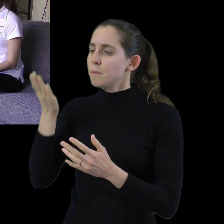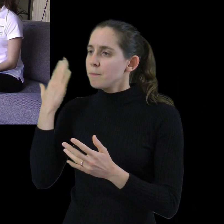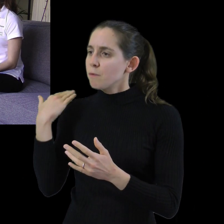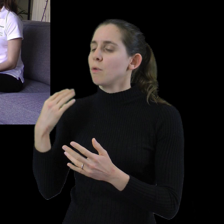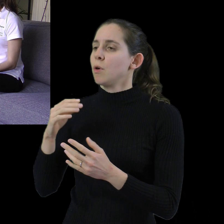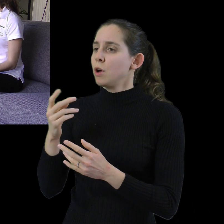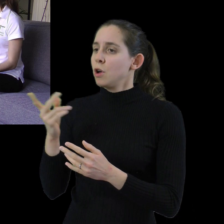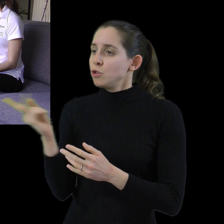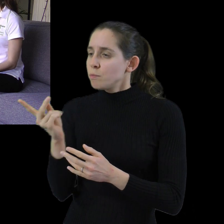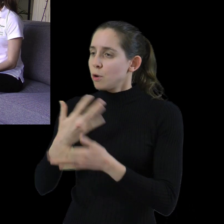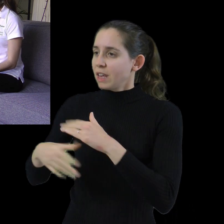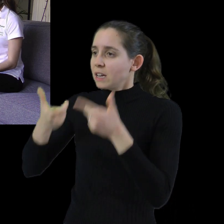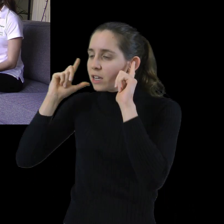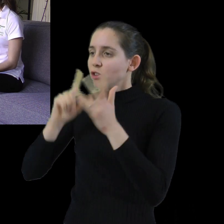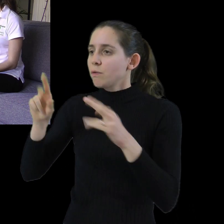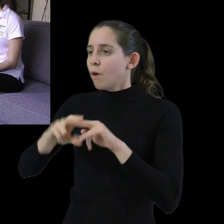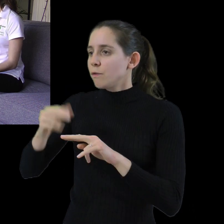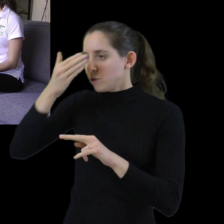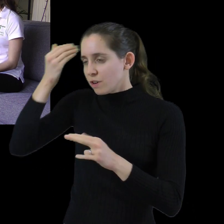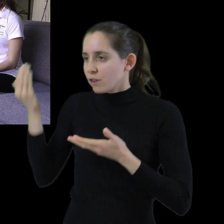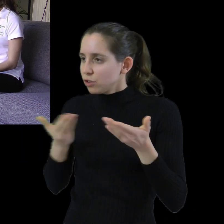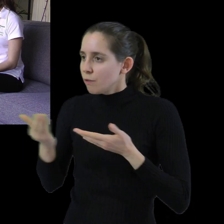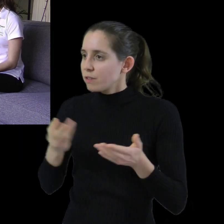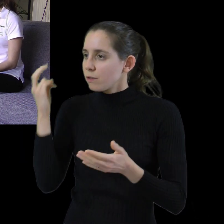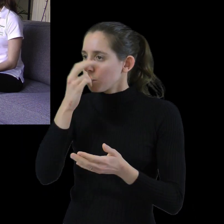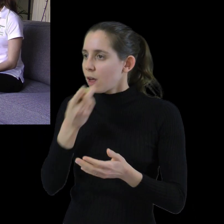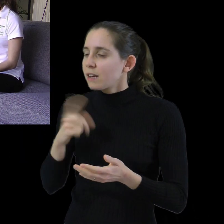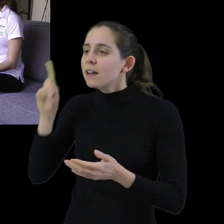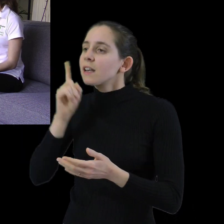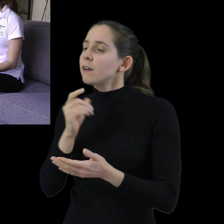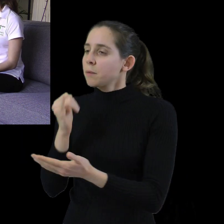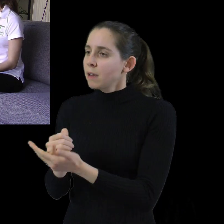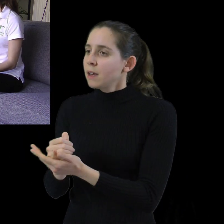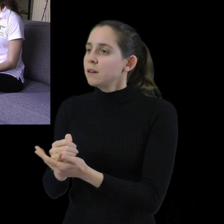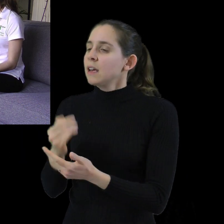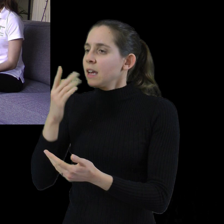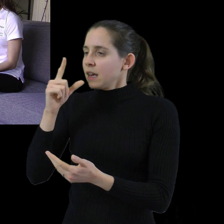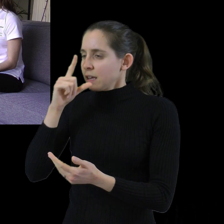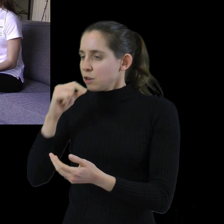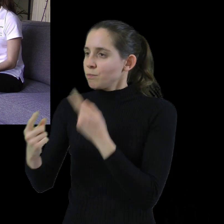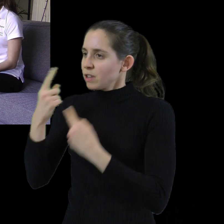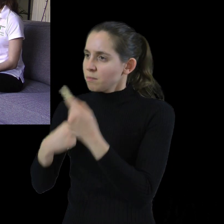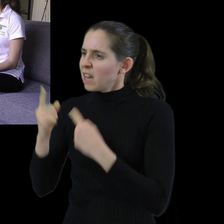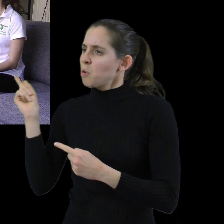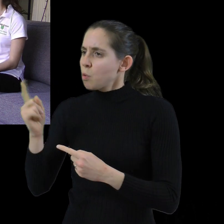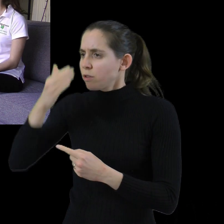both are in the leadership of Christian Services for the Blind and Hearing Impaired. So could you just explain to me what is Christian Services for the